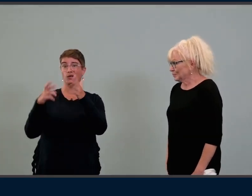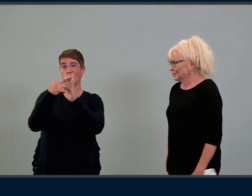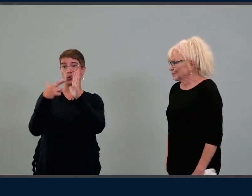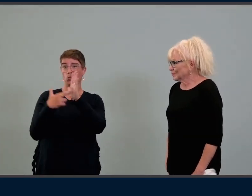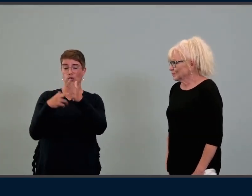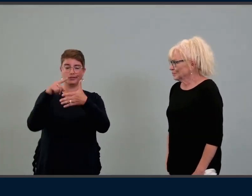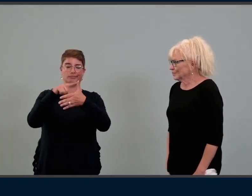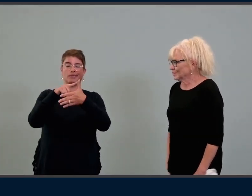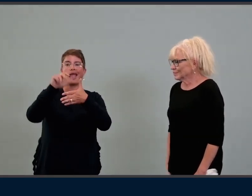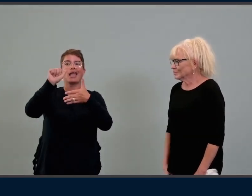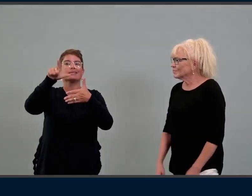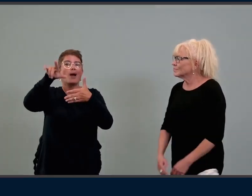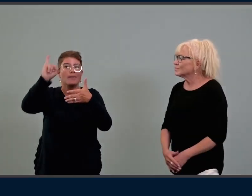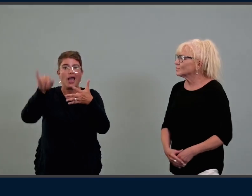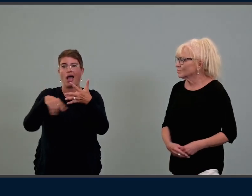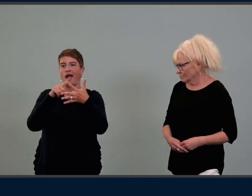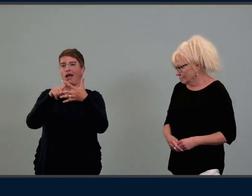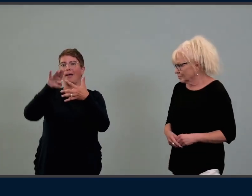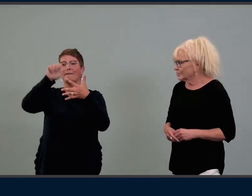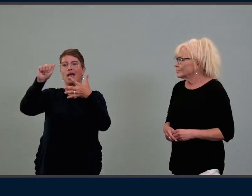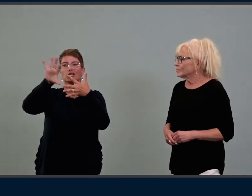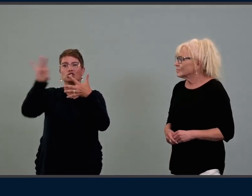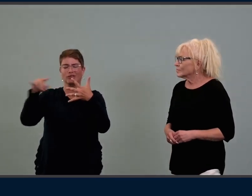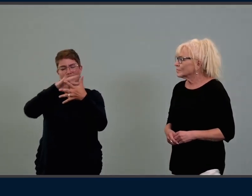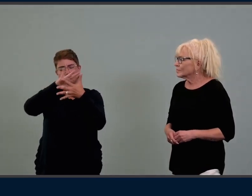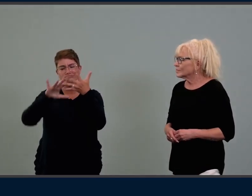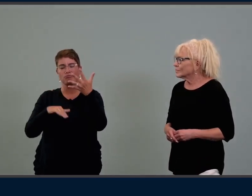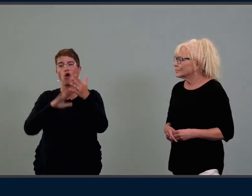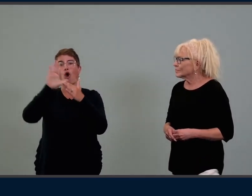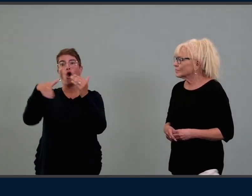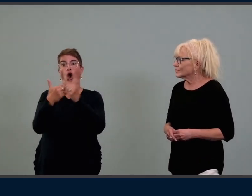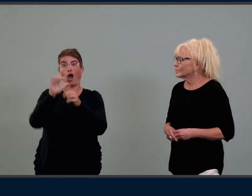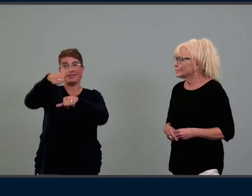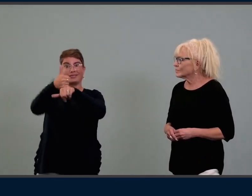REBECCA LOZAR >> Remember those five requirements, the ASLPI, the master's degree, all of those